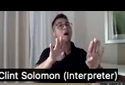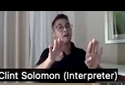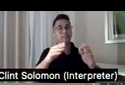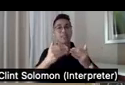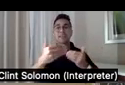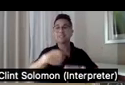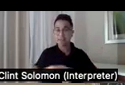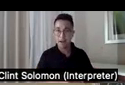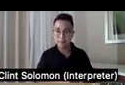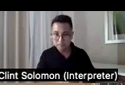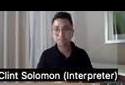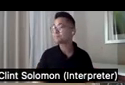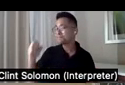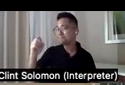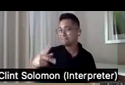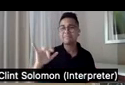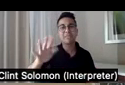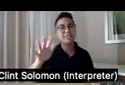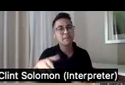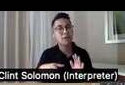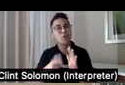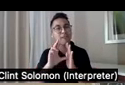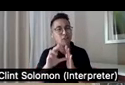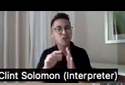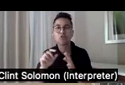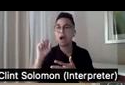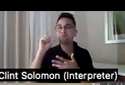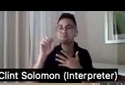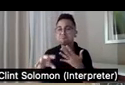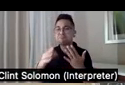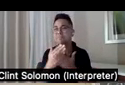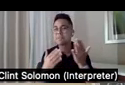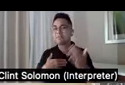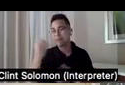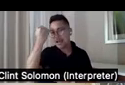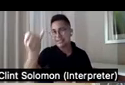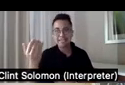okay so that was a little review i slipped in some of those ideas a little earlier and then i think i